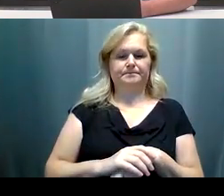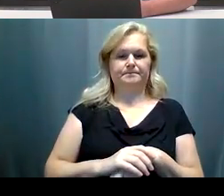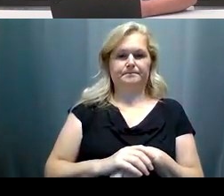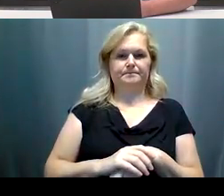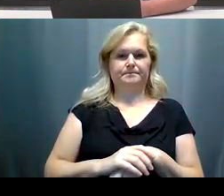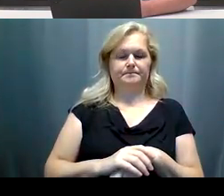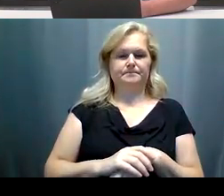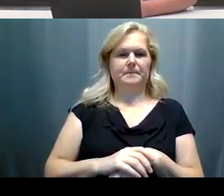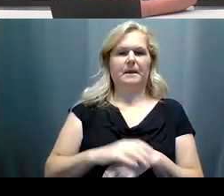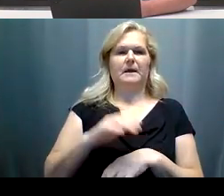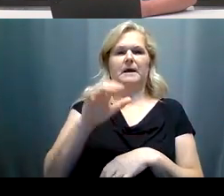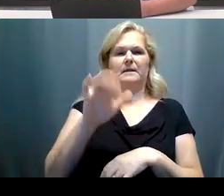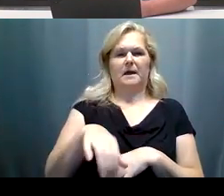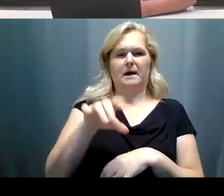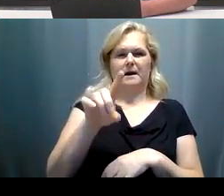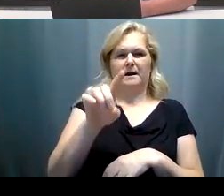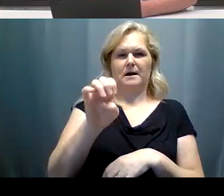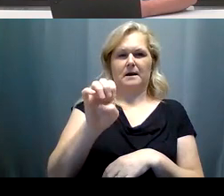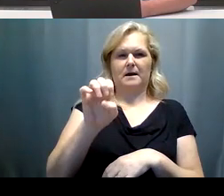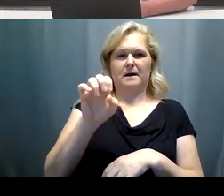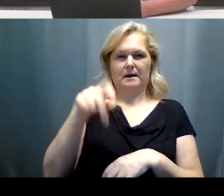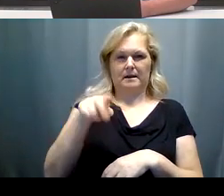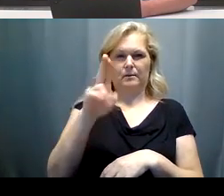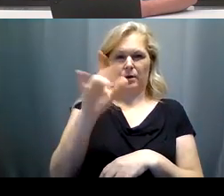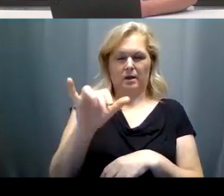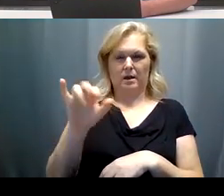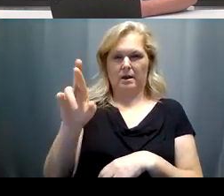Deputy returning officer at advanced polls